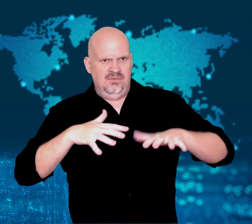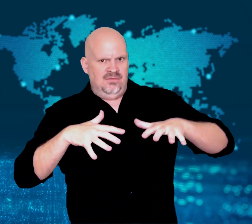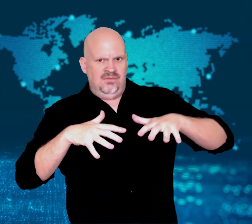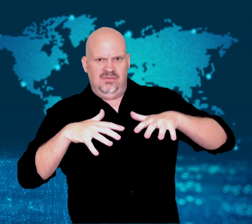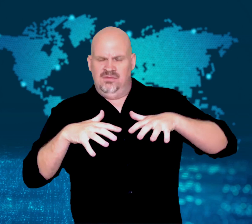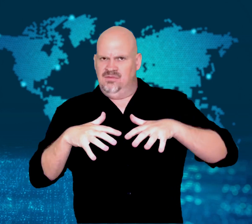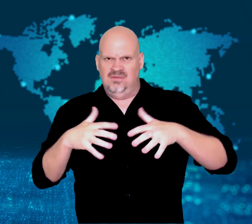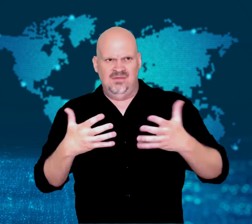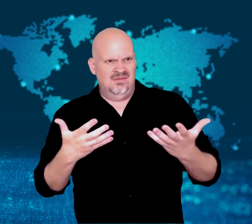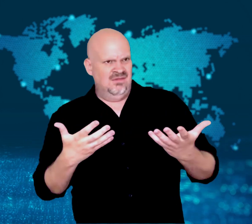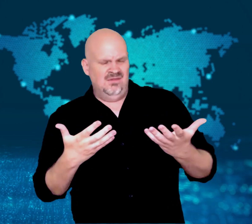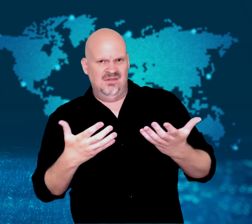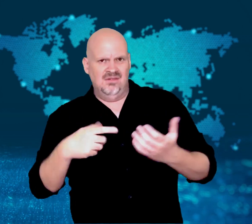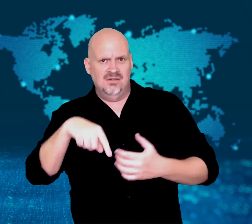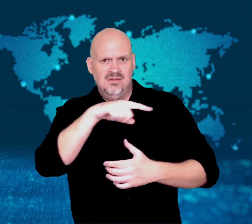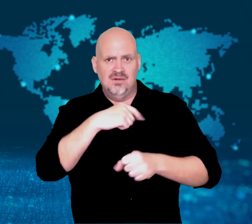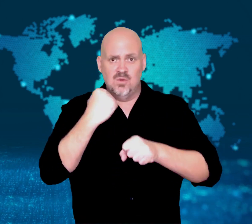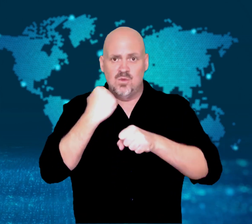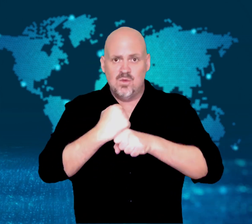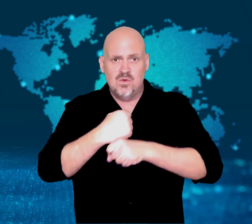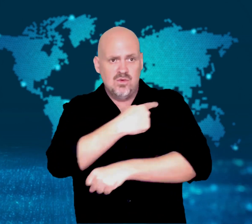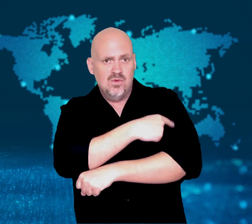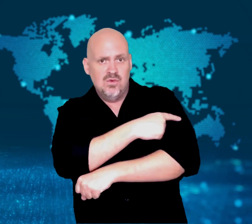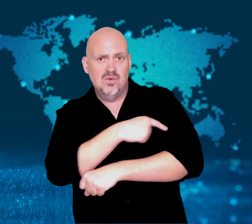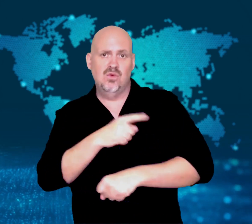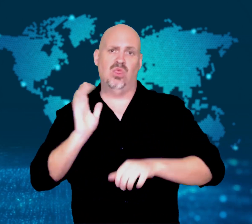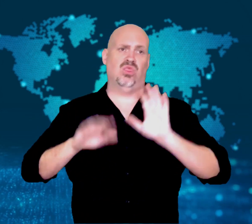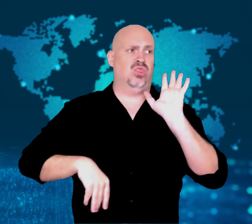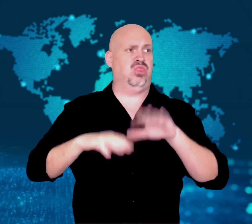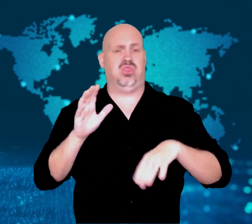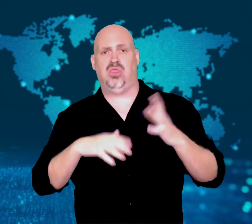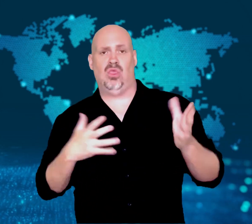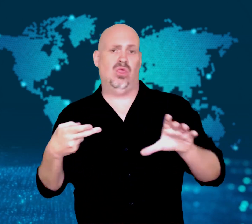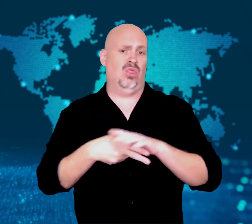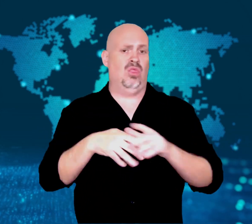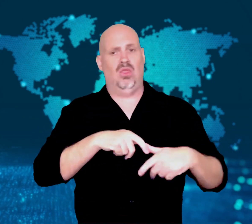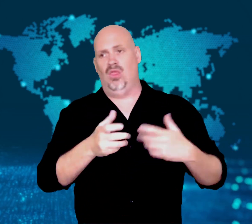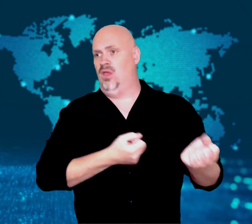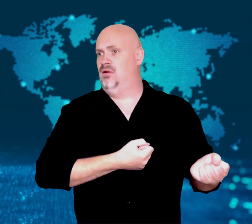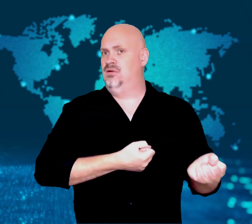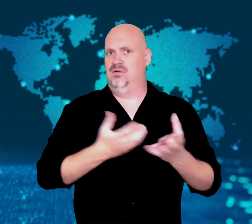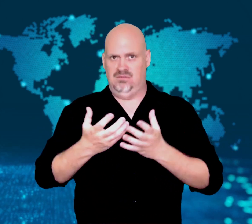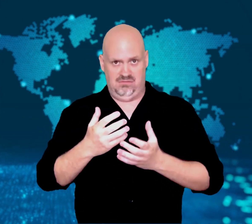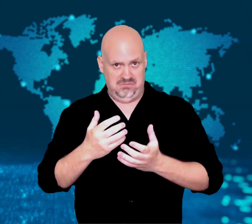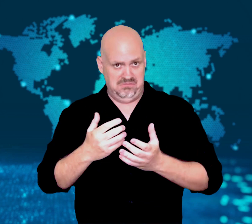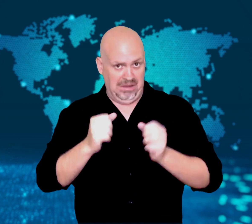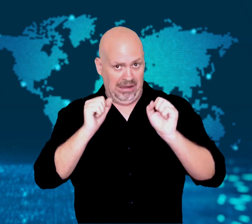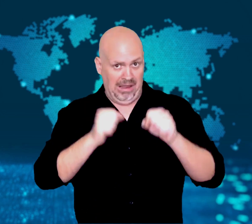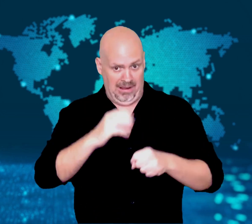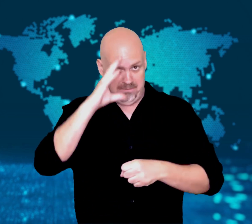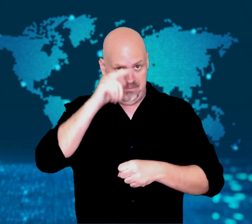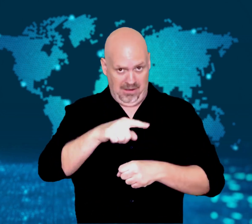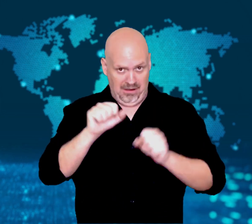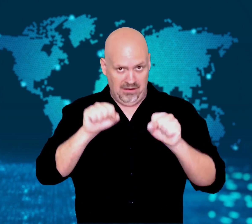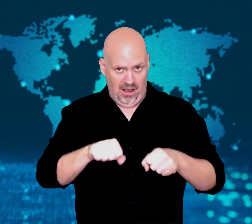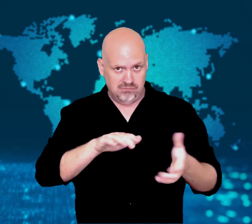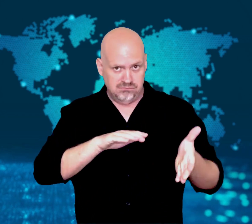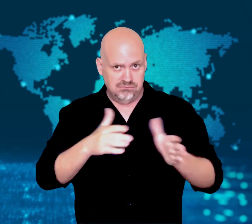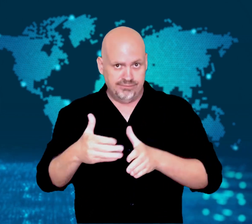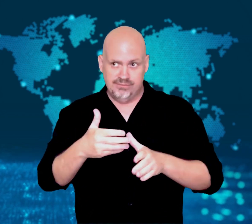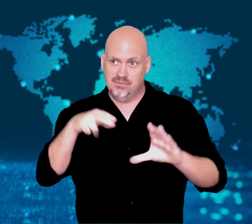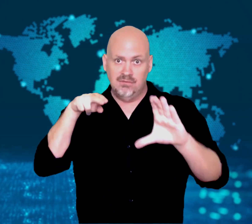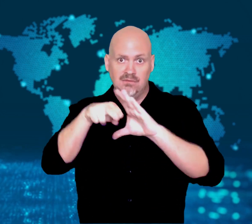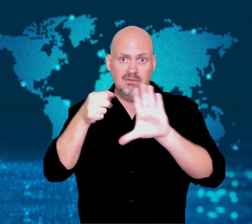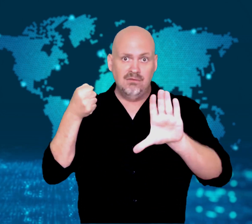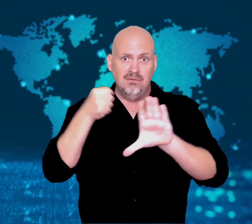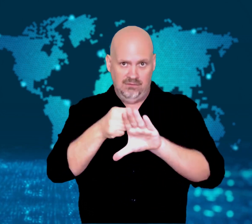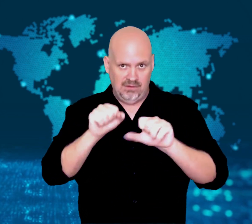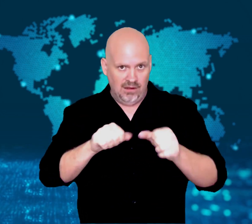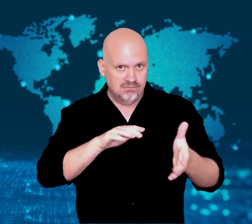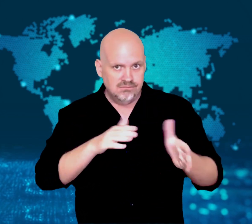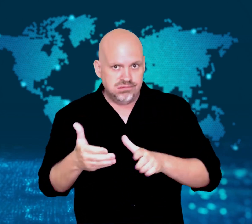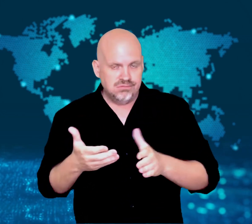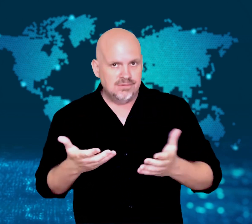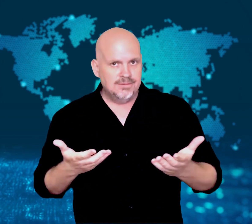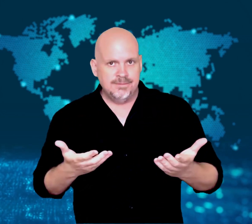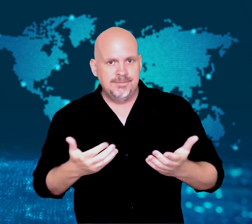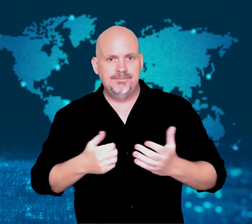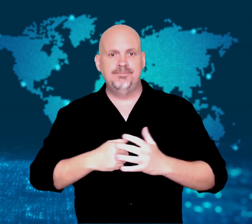Many are alarmed, saying the negligence and irresponsibility could have